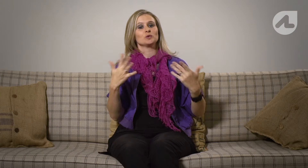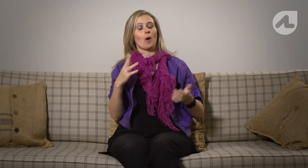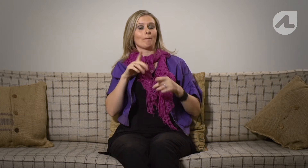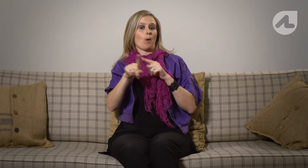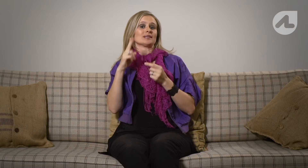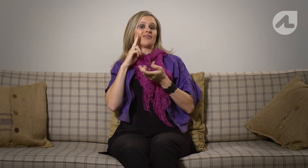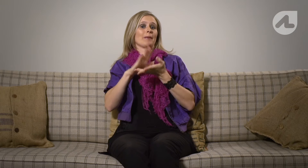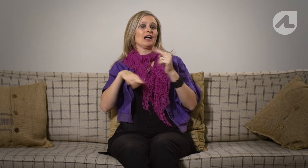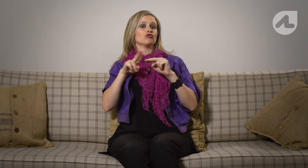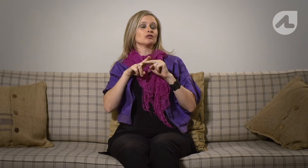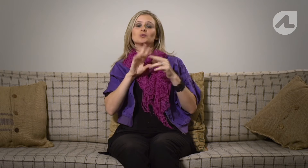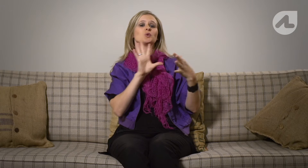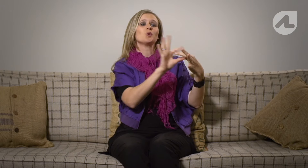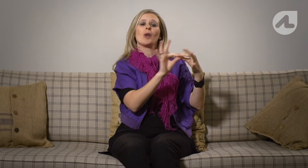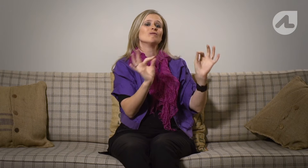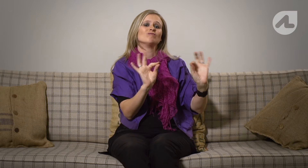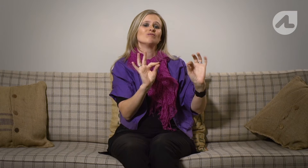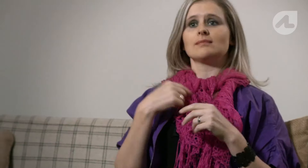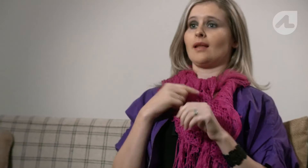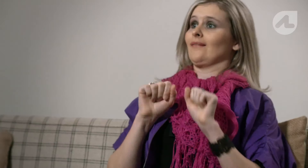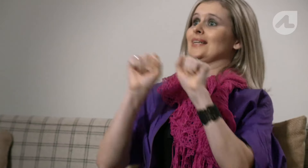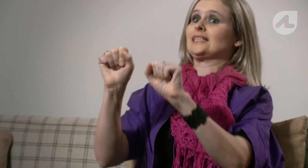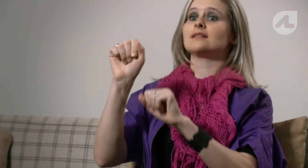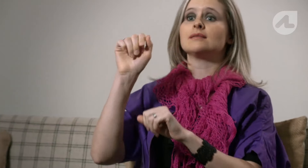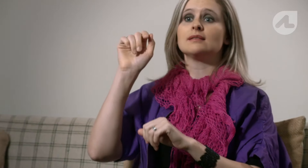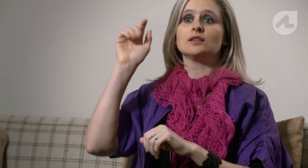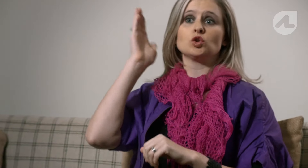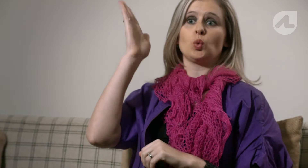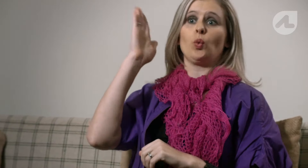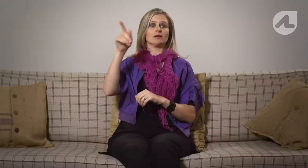Deaf parents can't join in with the hearing parents in those social situations.